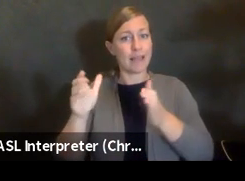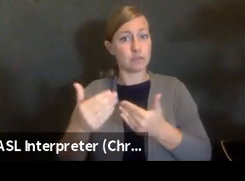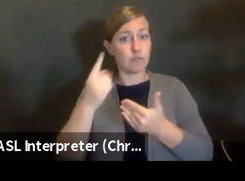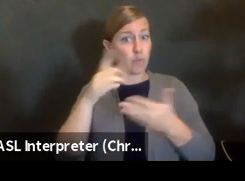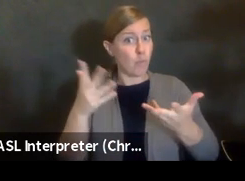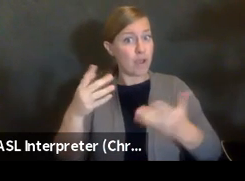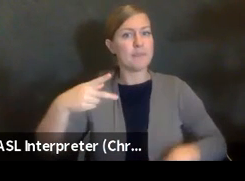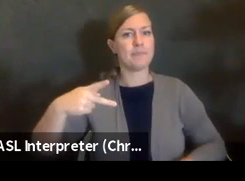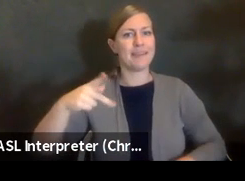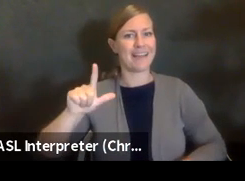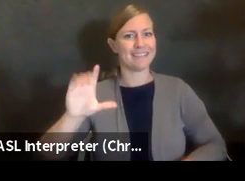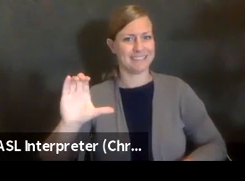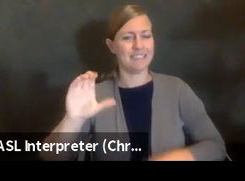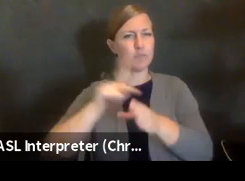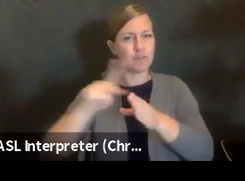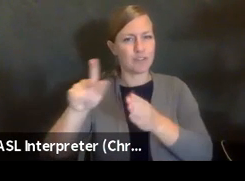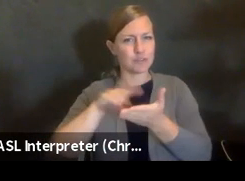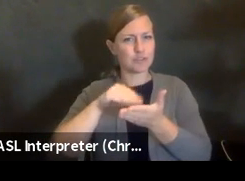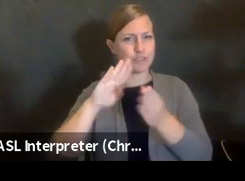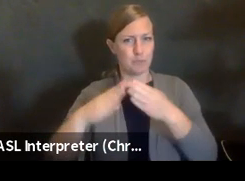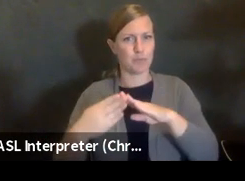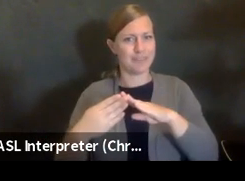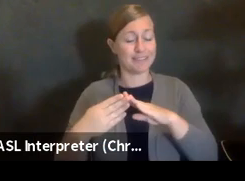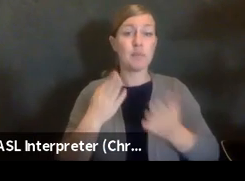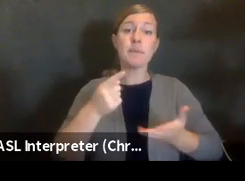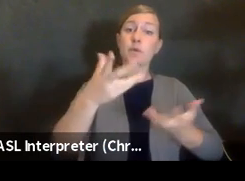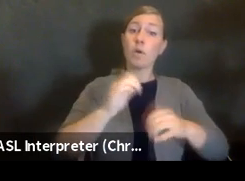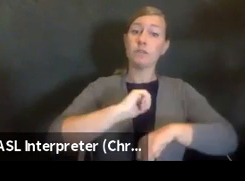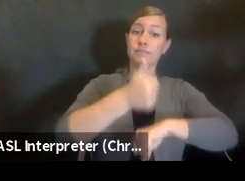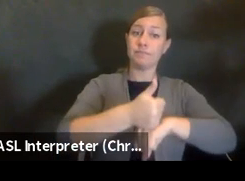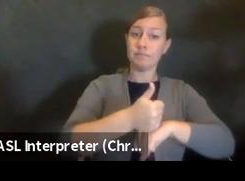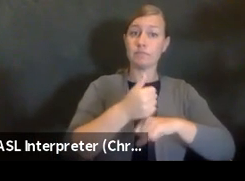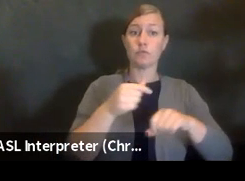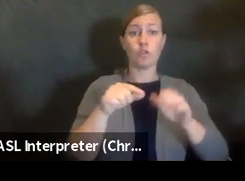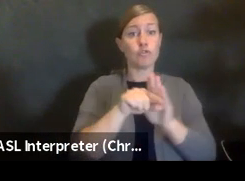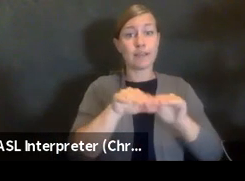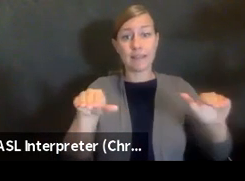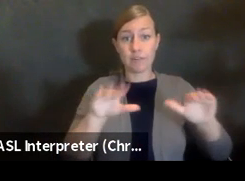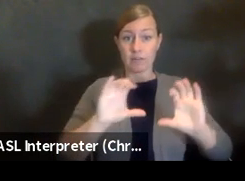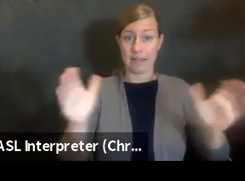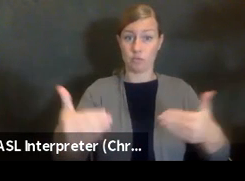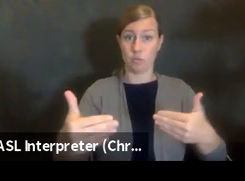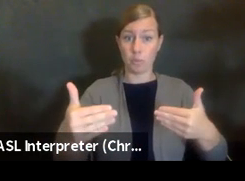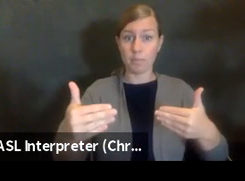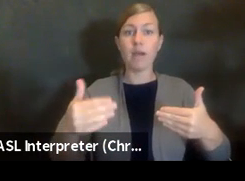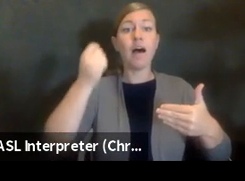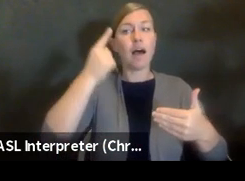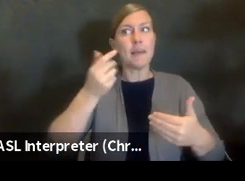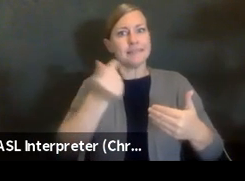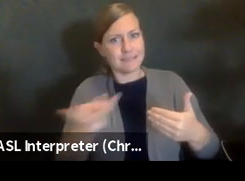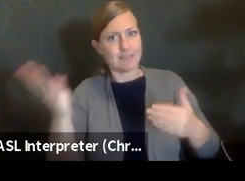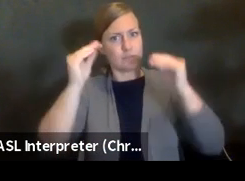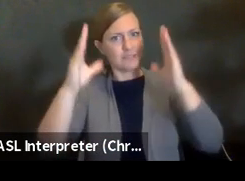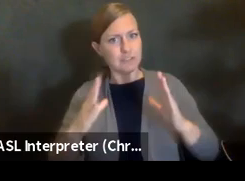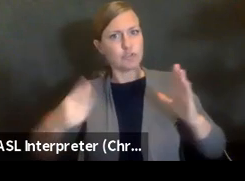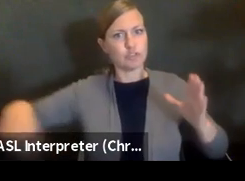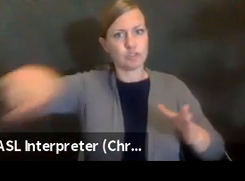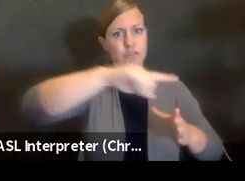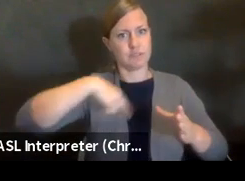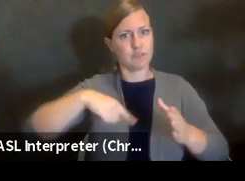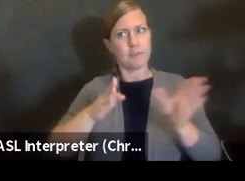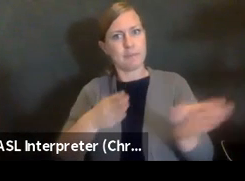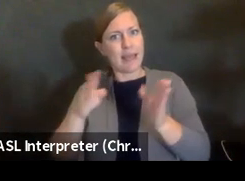Katherine Livick - ESD 112: if you want to form a grade level classroom with people that you plan lessons with in your school, that's a good place to share resources.